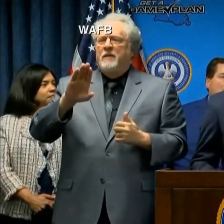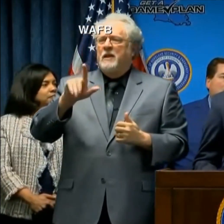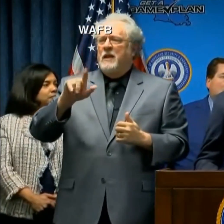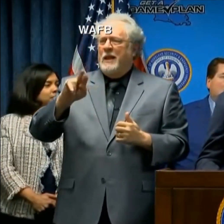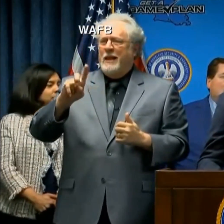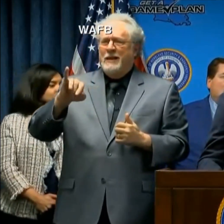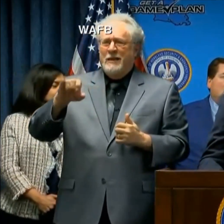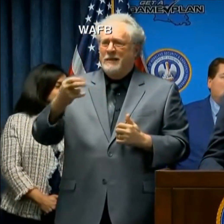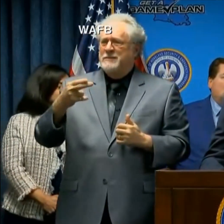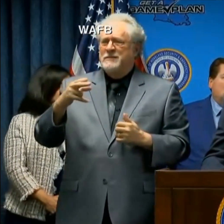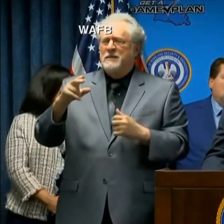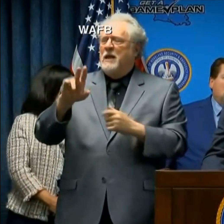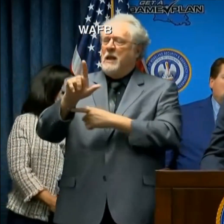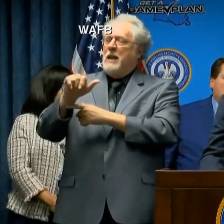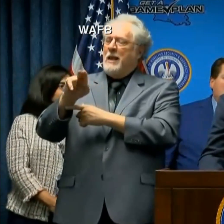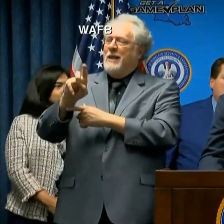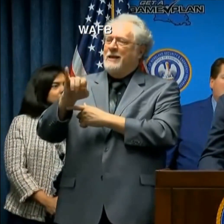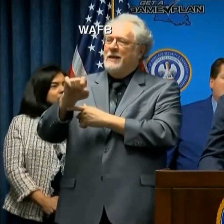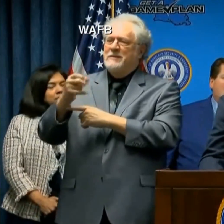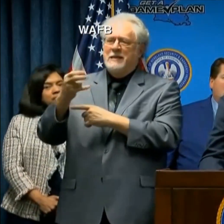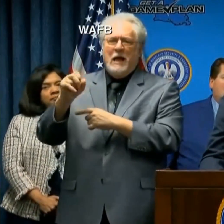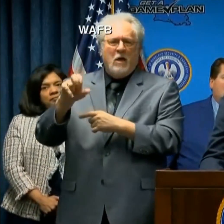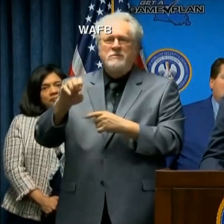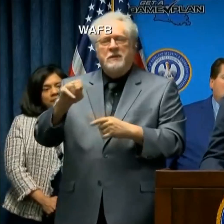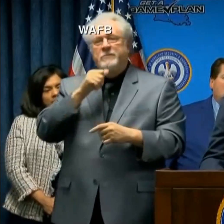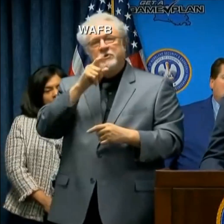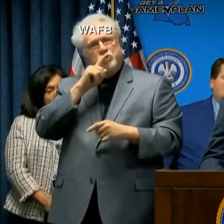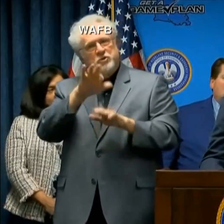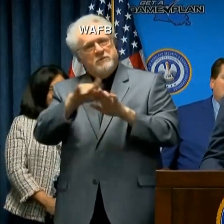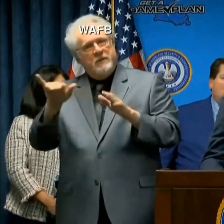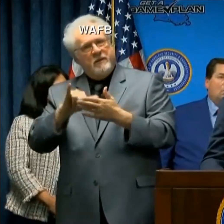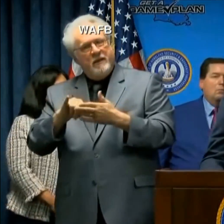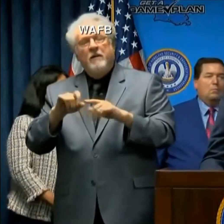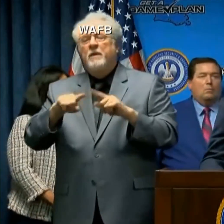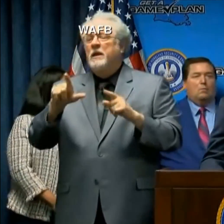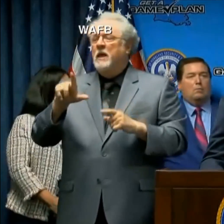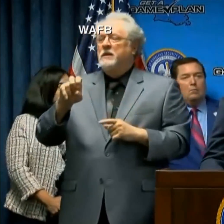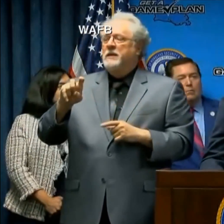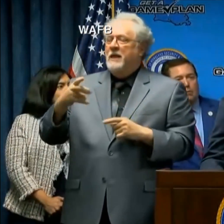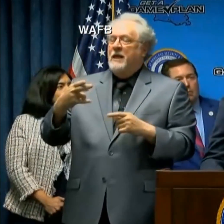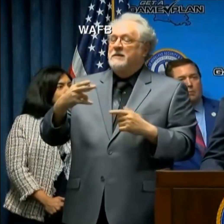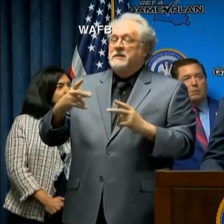more at risk given their own elderly is LDH testing everyone been there to talk